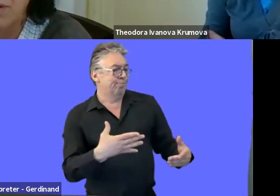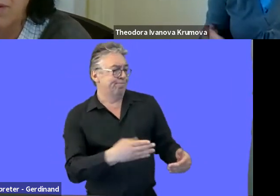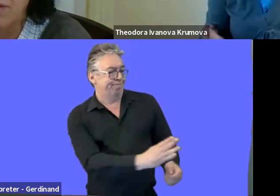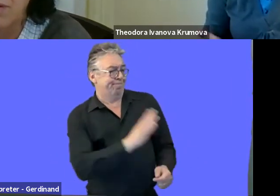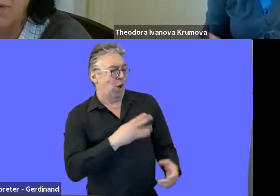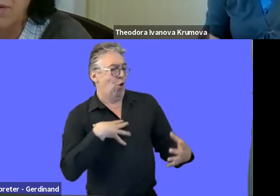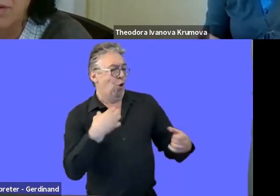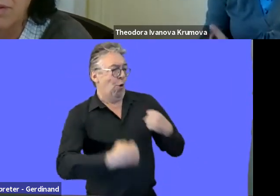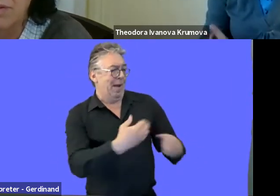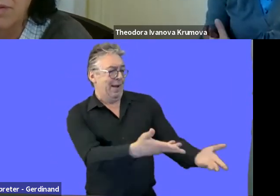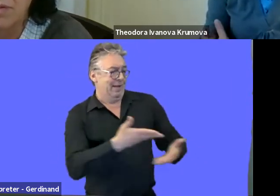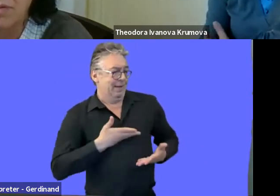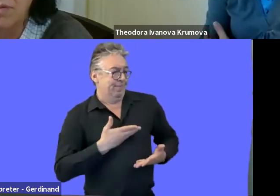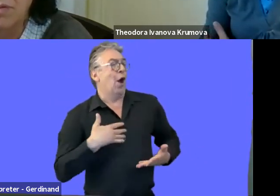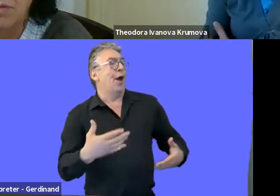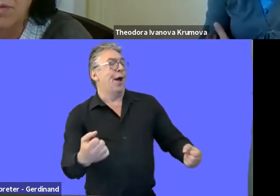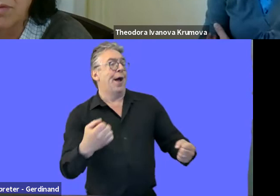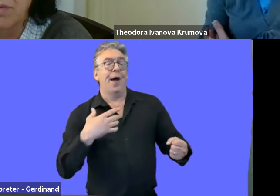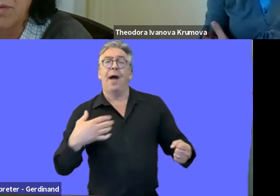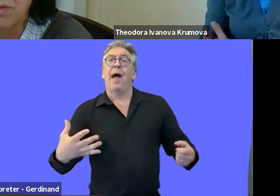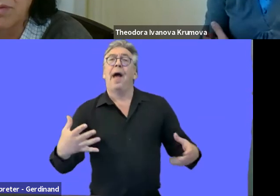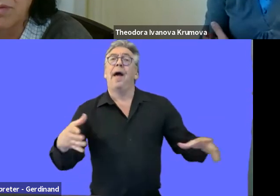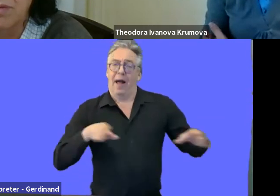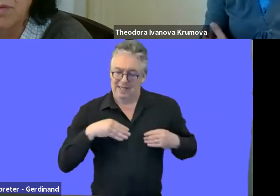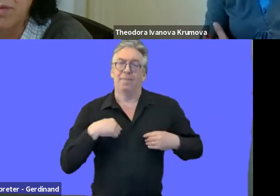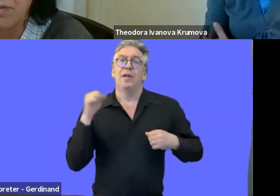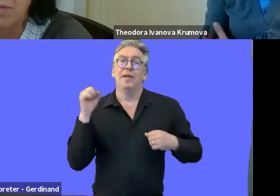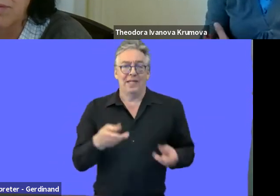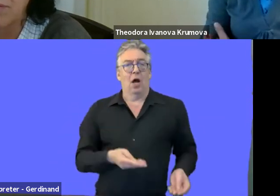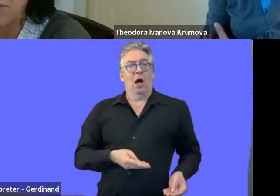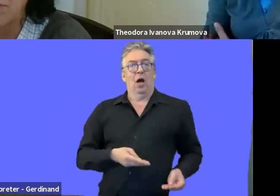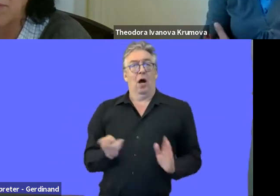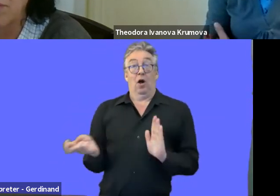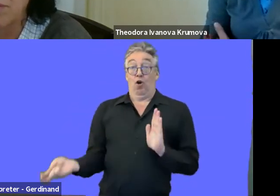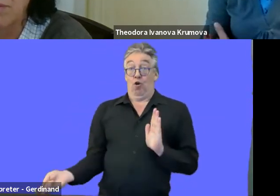and to register it as a case. Once it's registered as a case